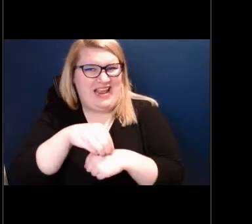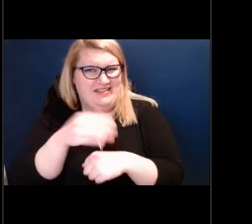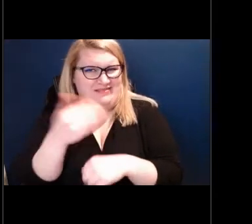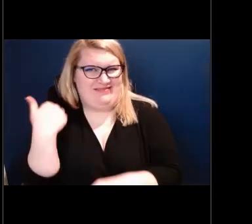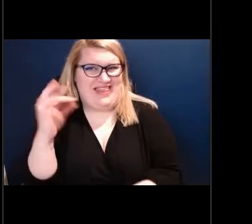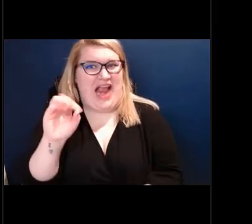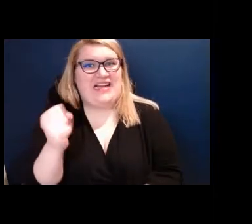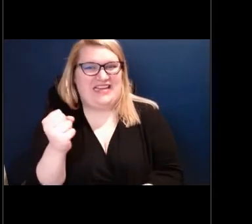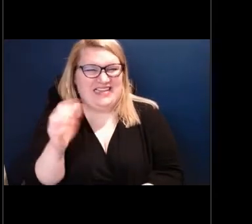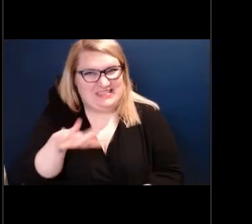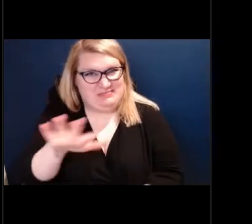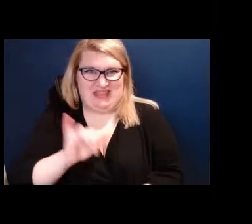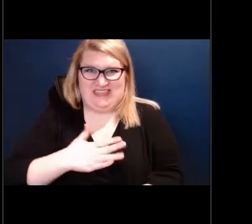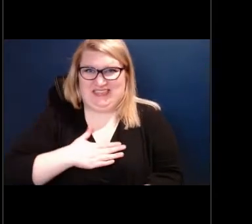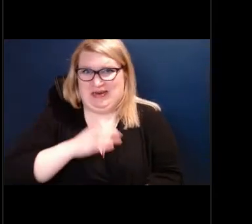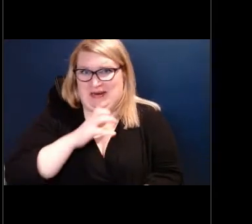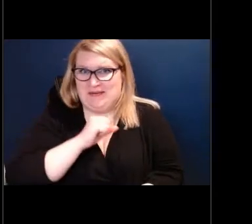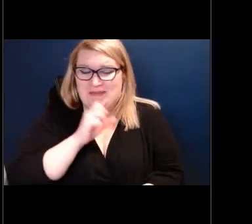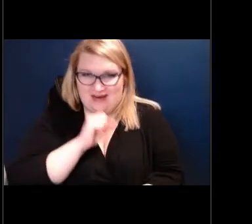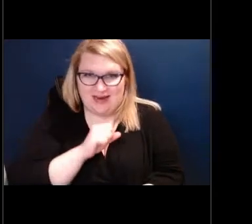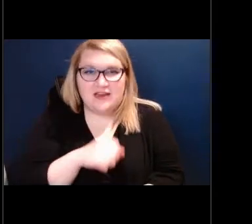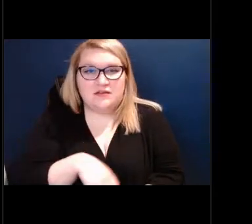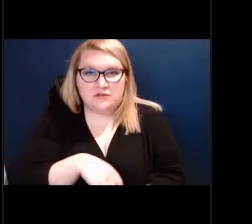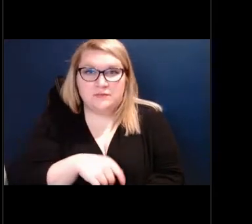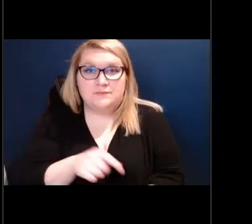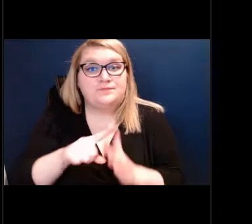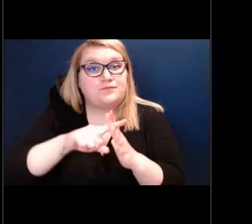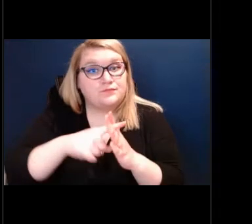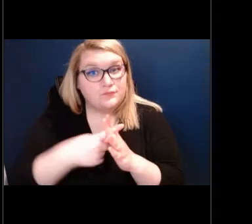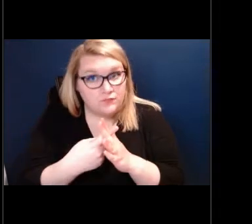And it came about as an effort from the United States,